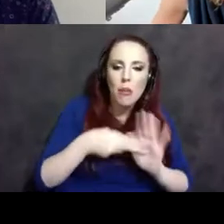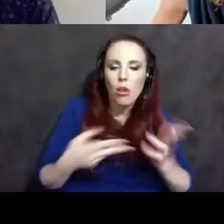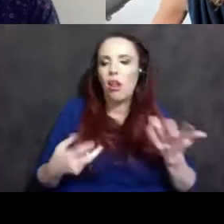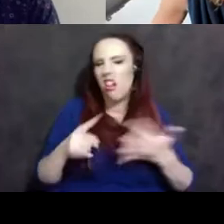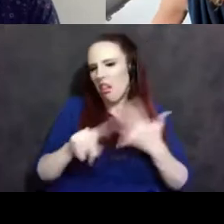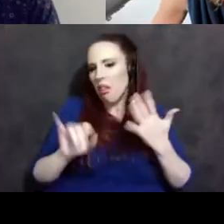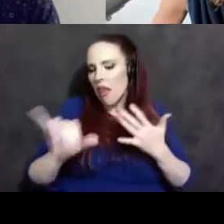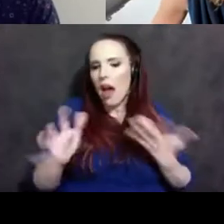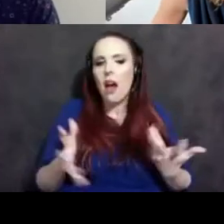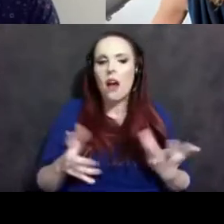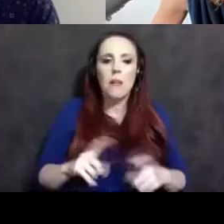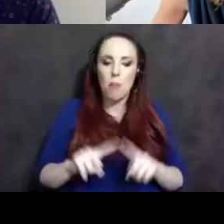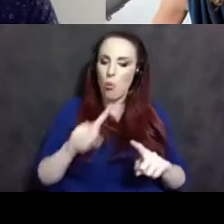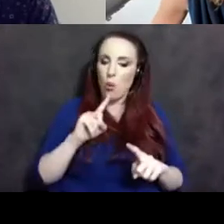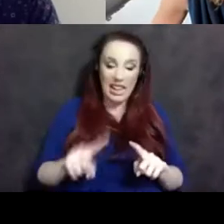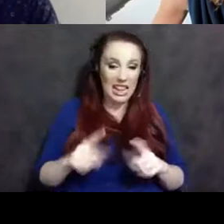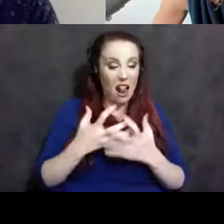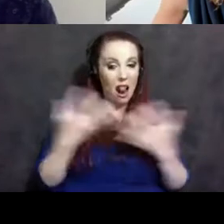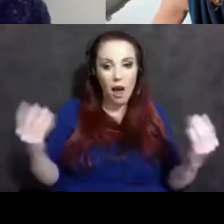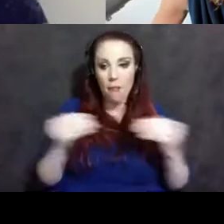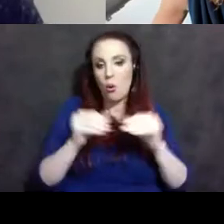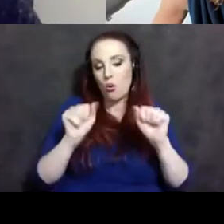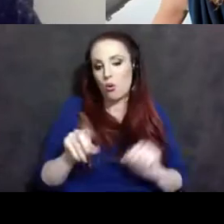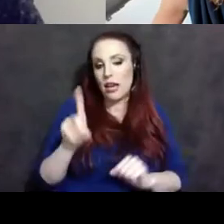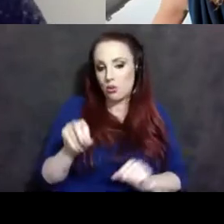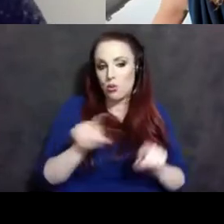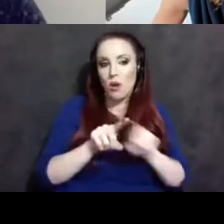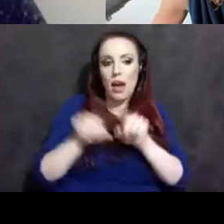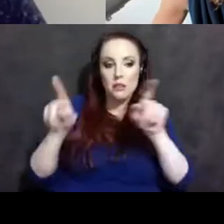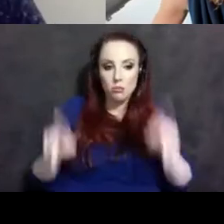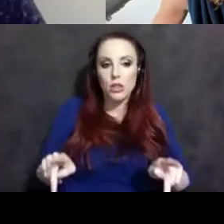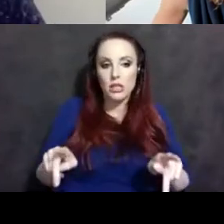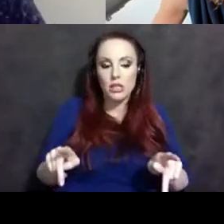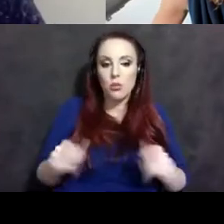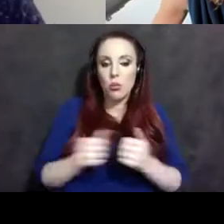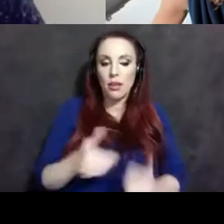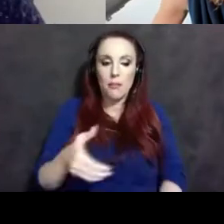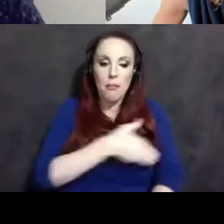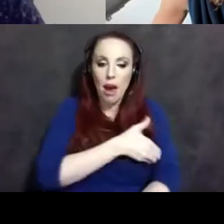But there's a lot more you can do as a person with power to help people.